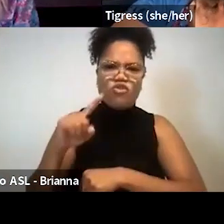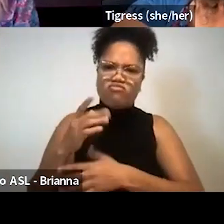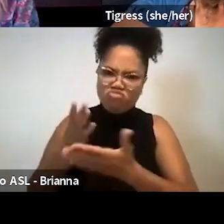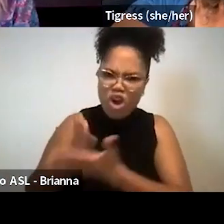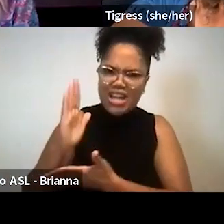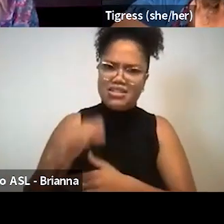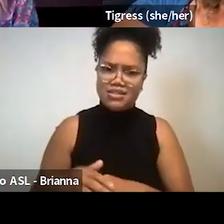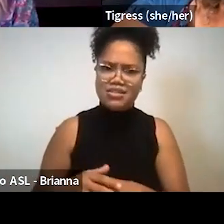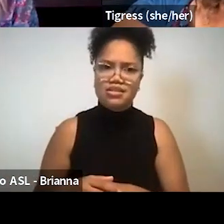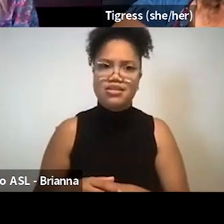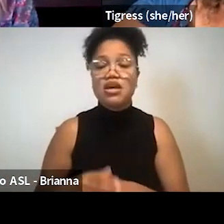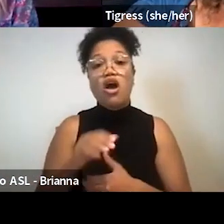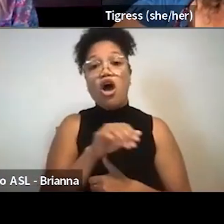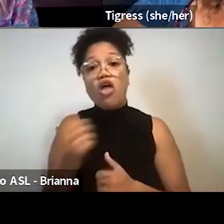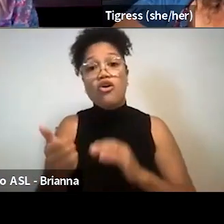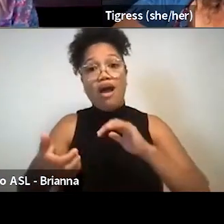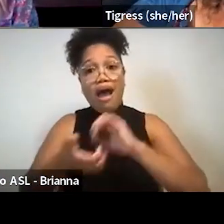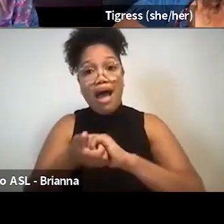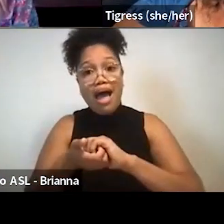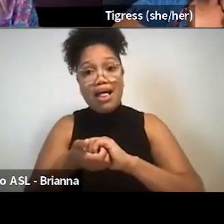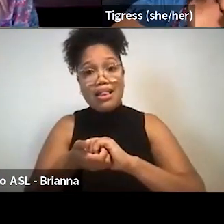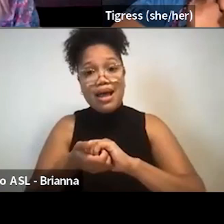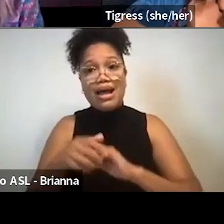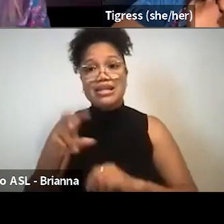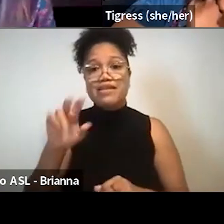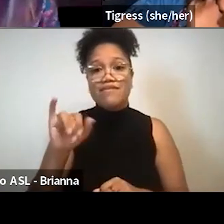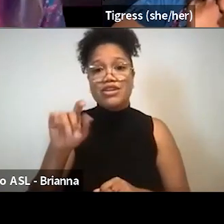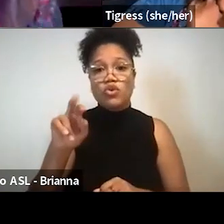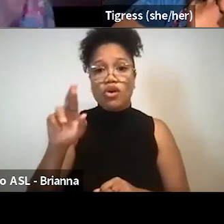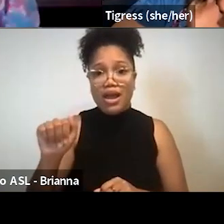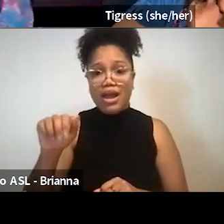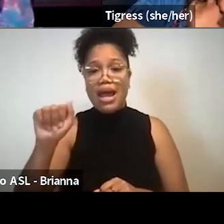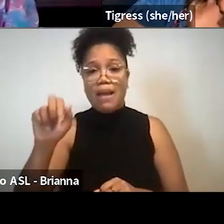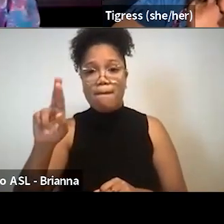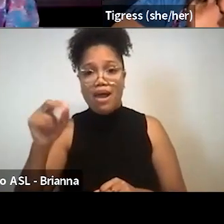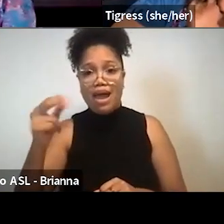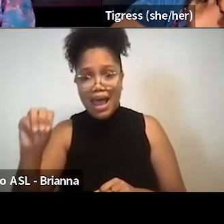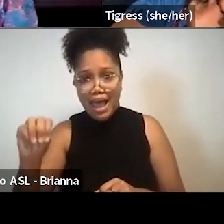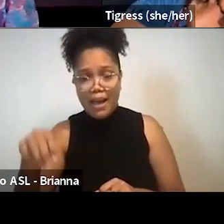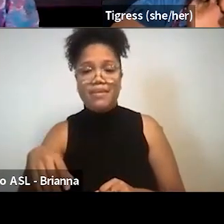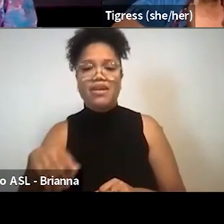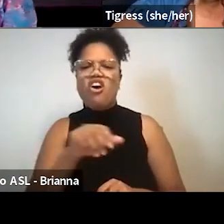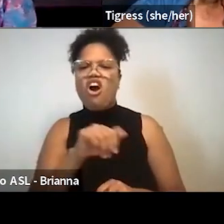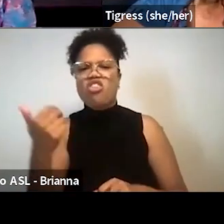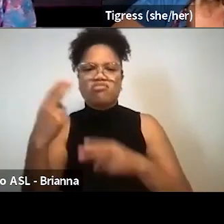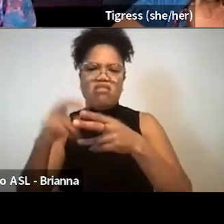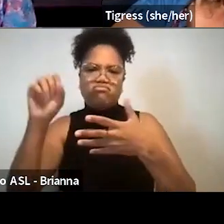that we're working with that activist Victoria Abraham, Ivie, Felicia, who's founder of the Fat Women of Color Platform,